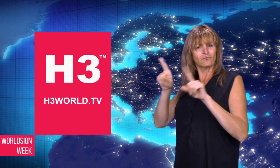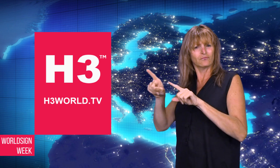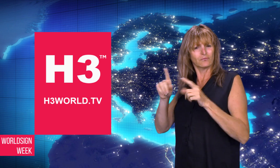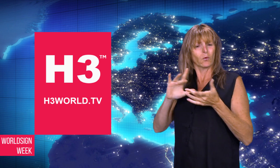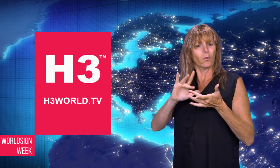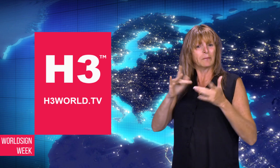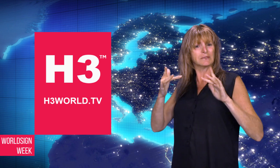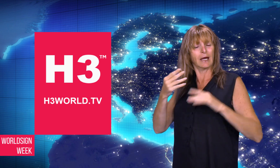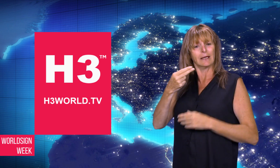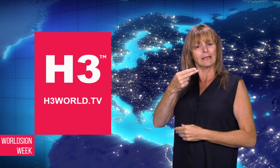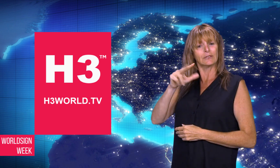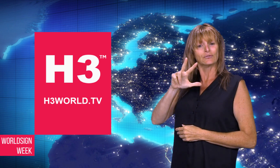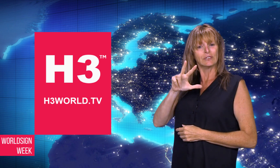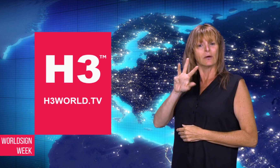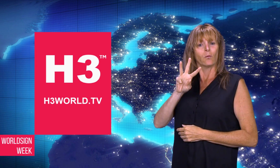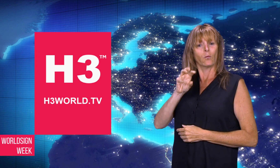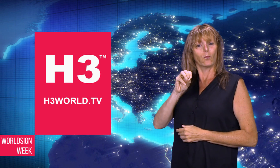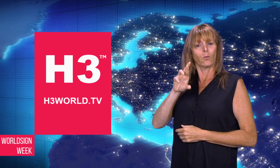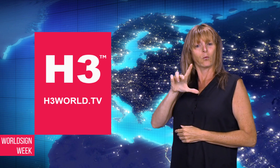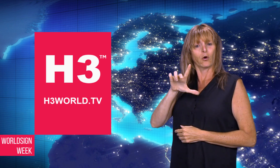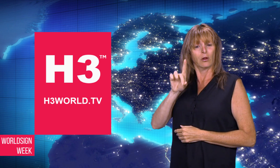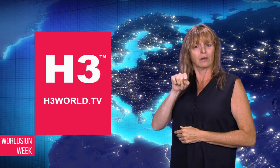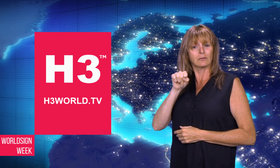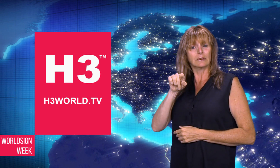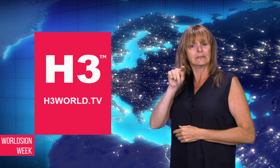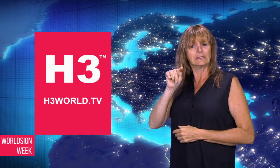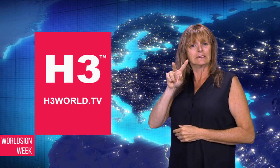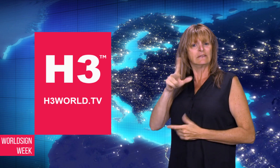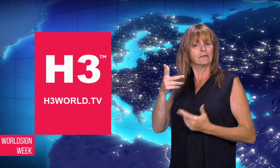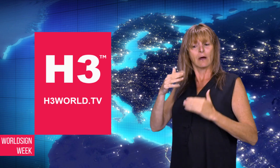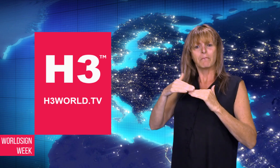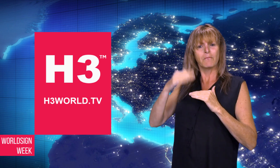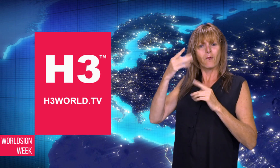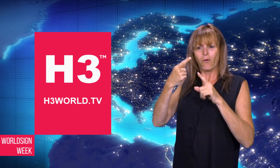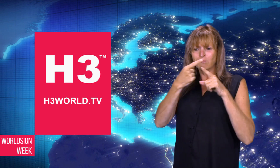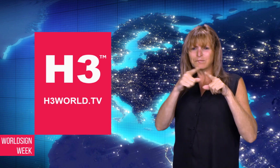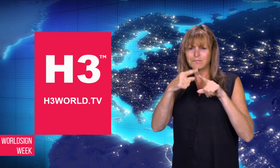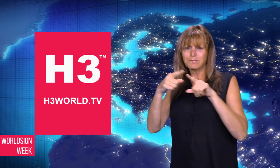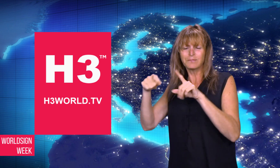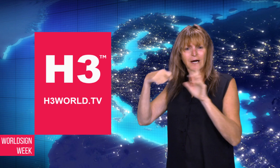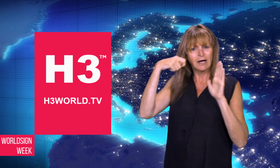visit H3WORLD.TV for more shows,